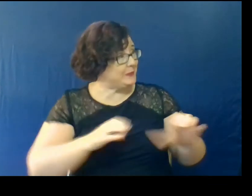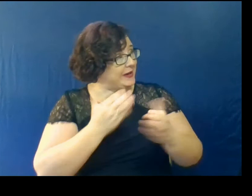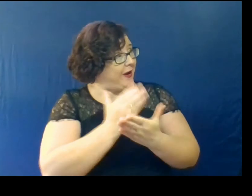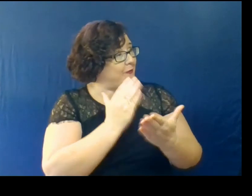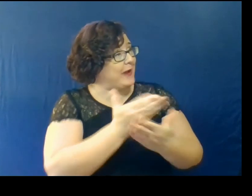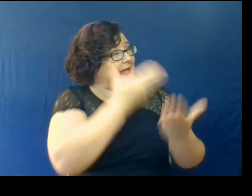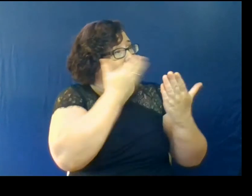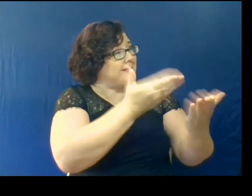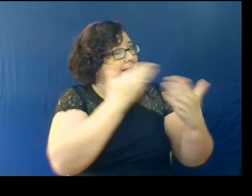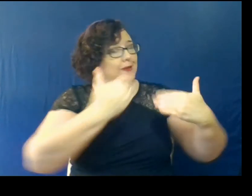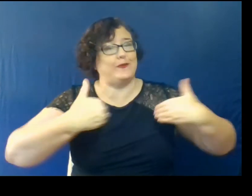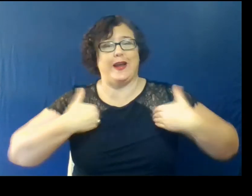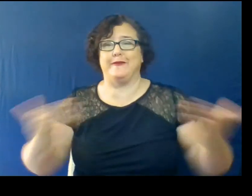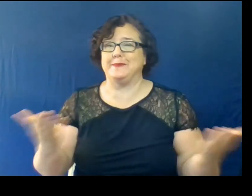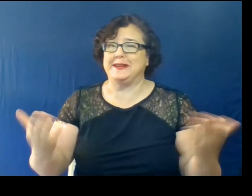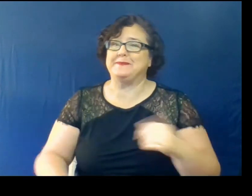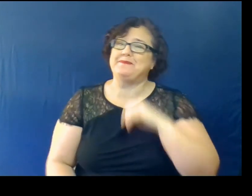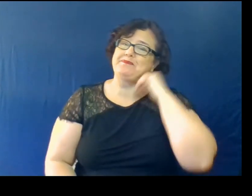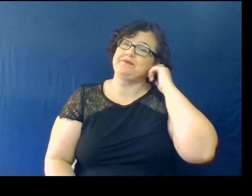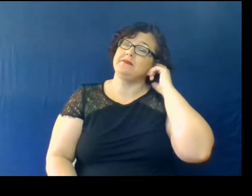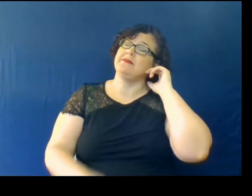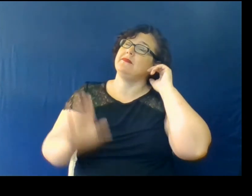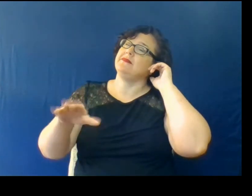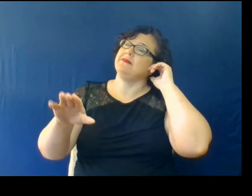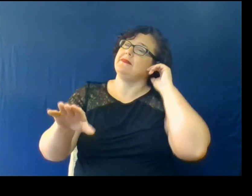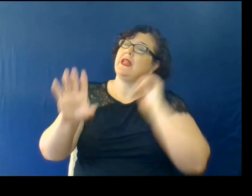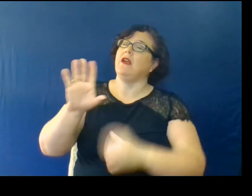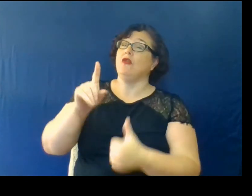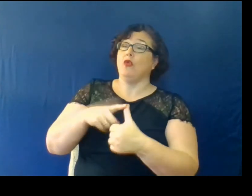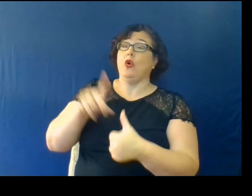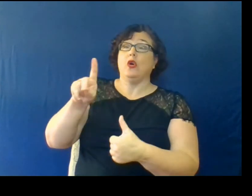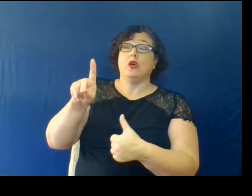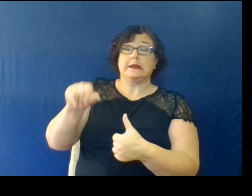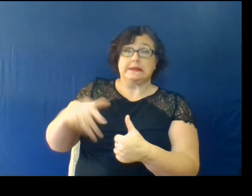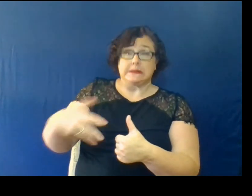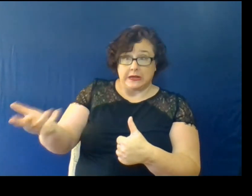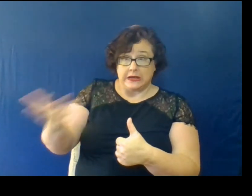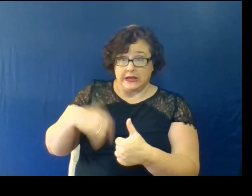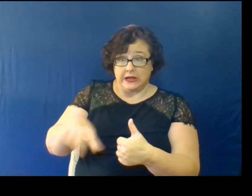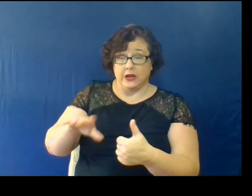me on. Hey so tell us what's your disability and why is this conversation important to you.